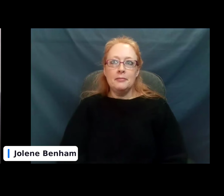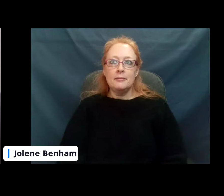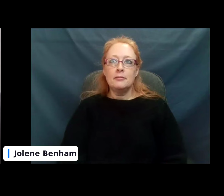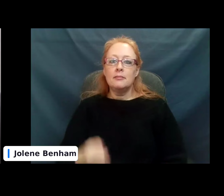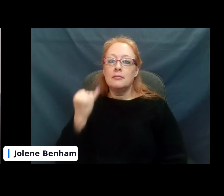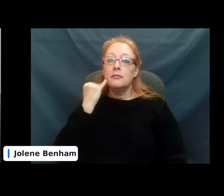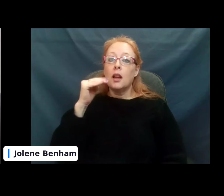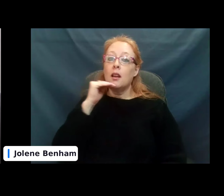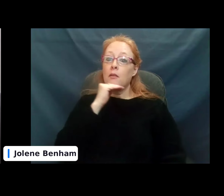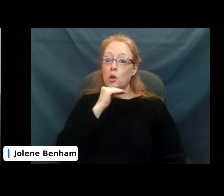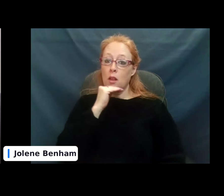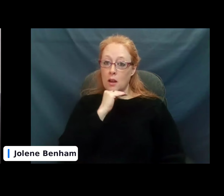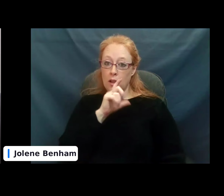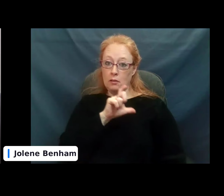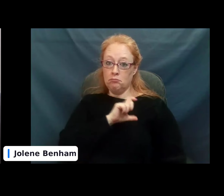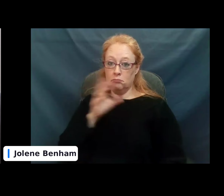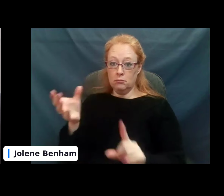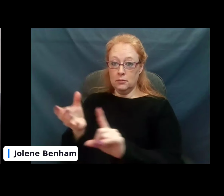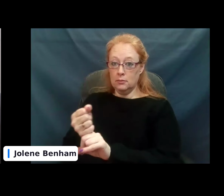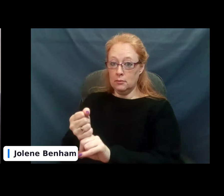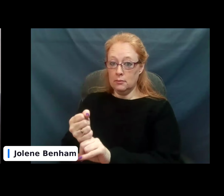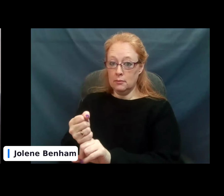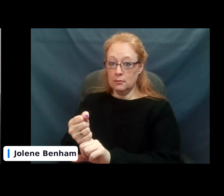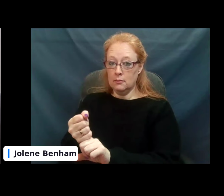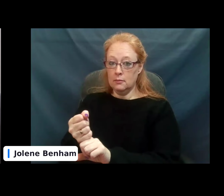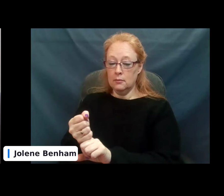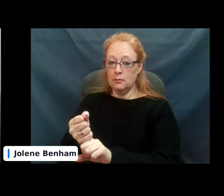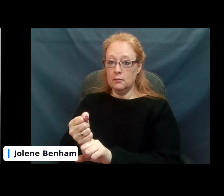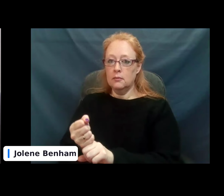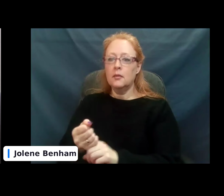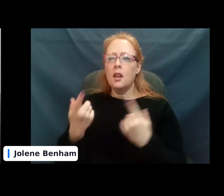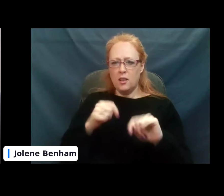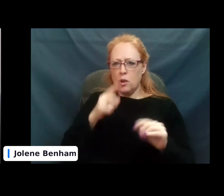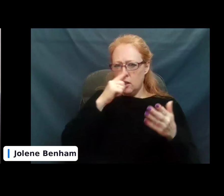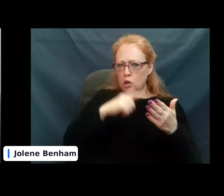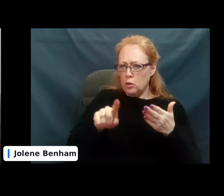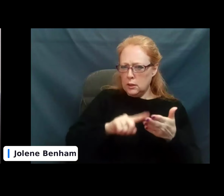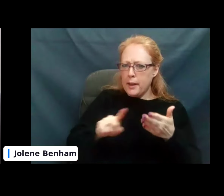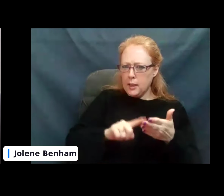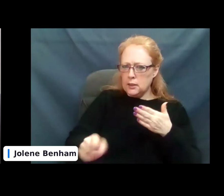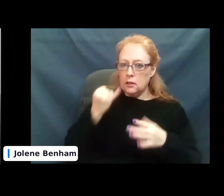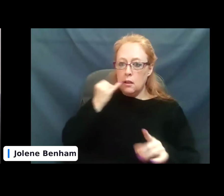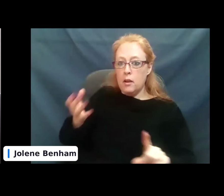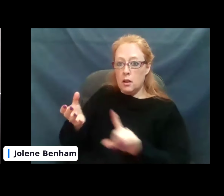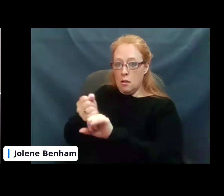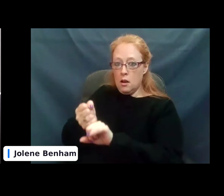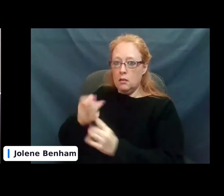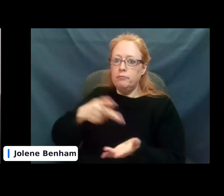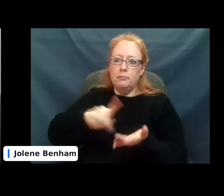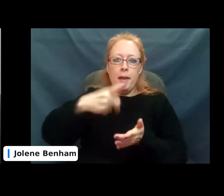Maybe I bribed sheriff that there is a game where you're earning money but you also have to spend some money in terms of bribes.